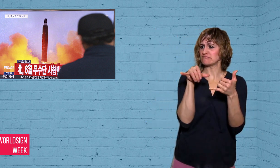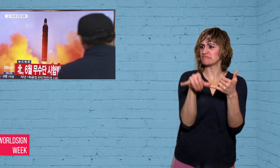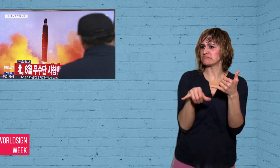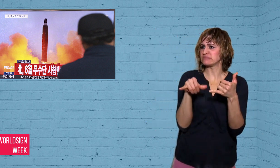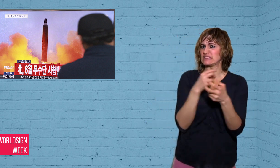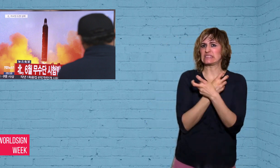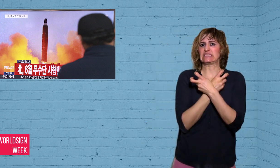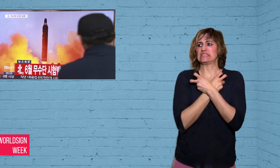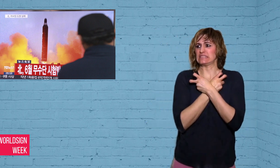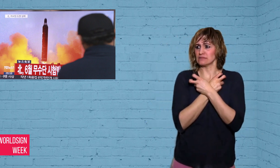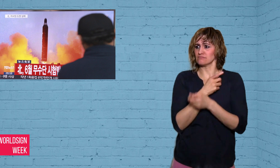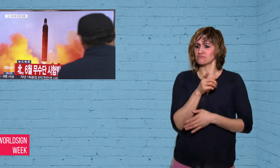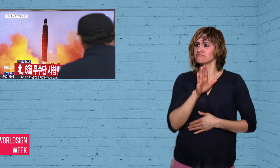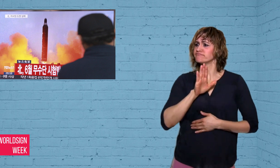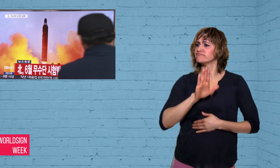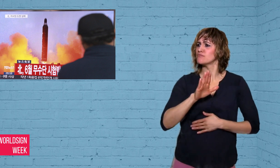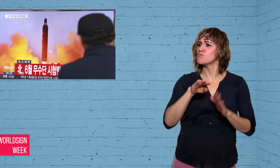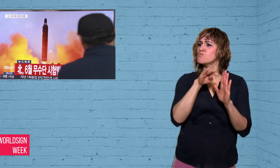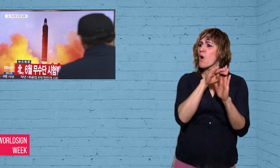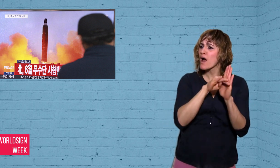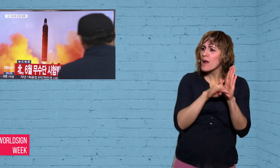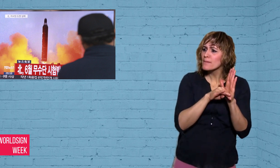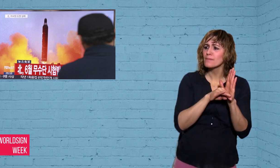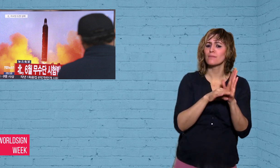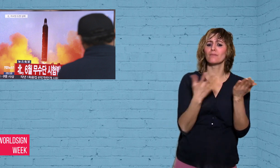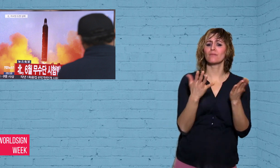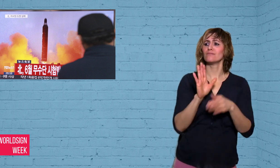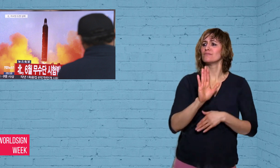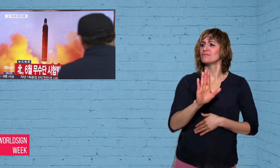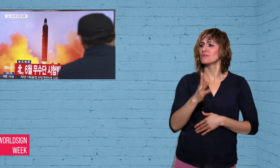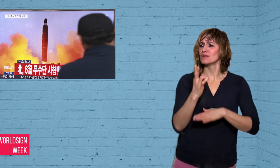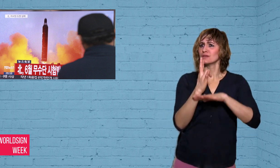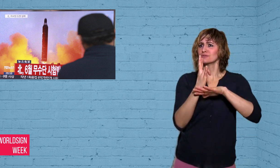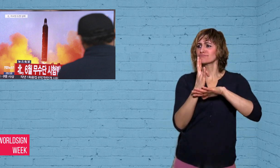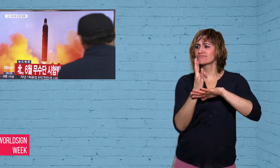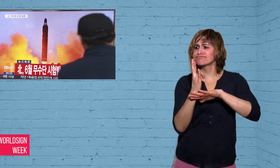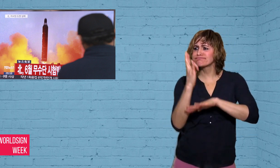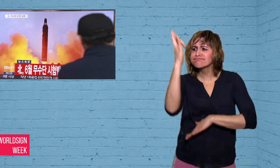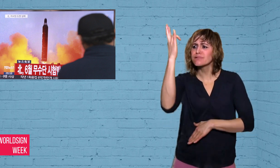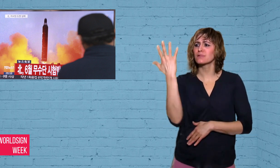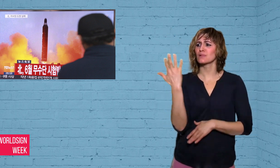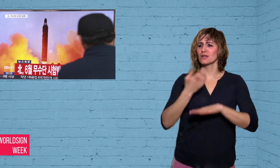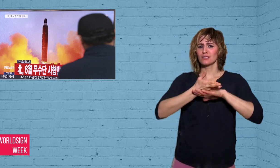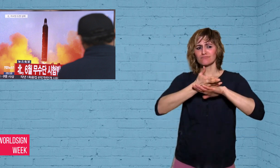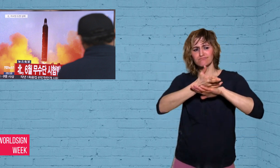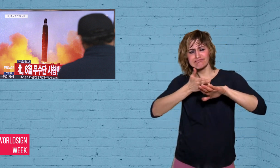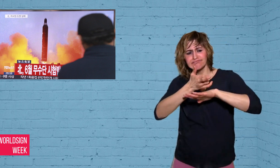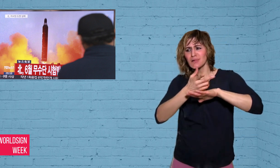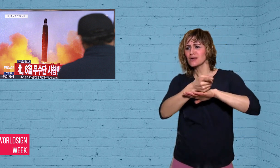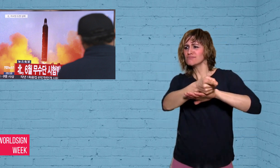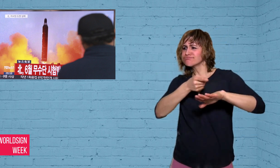Carter said North Korea’s nuclear weapons